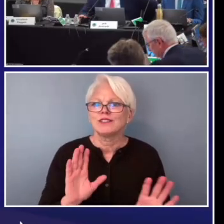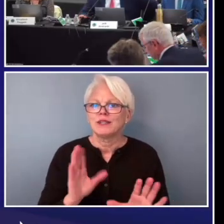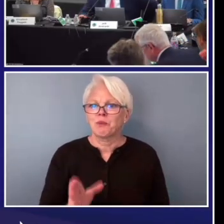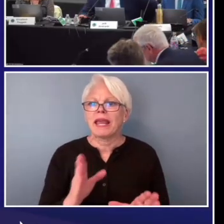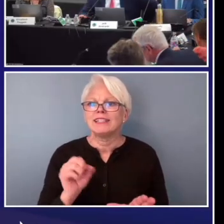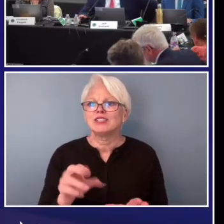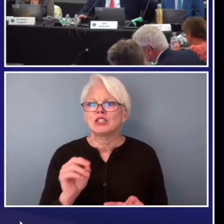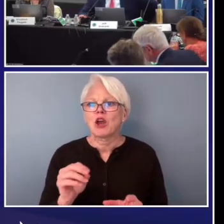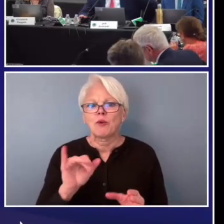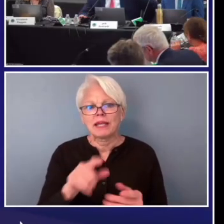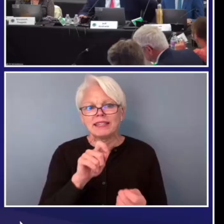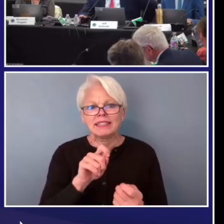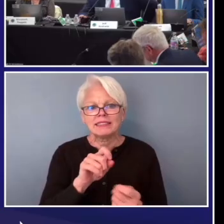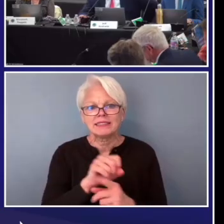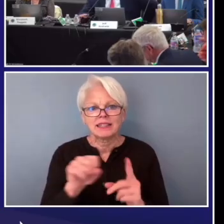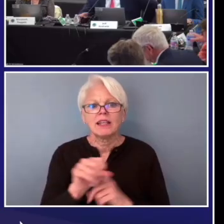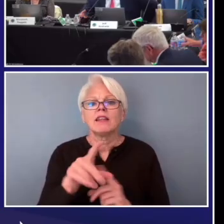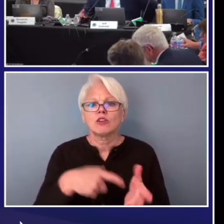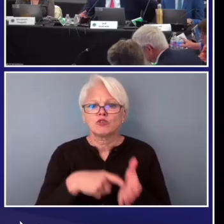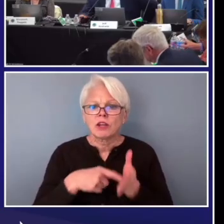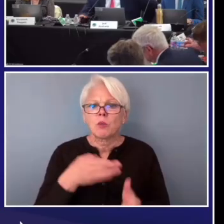the requirements there because it's an active requirement.